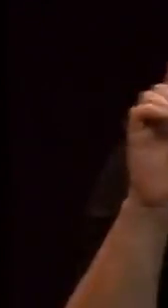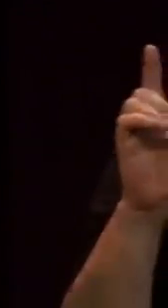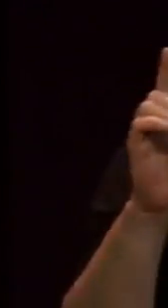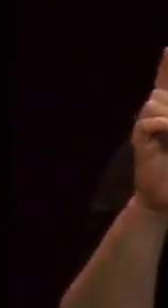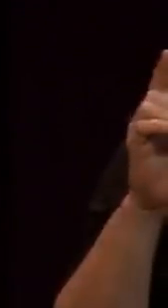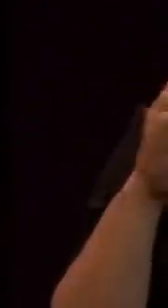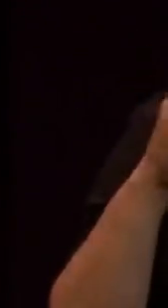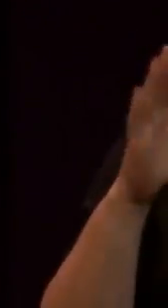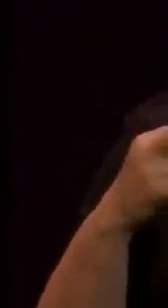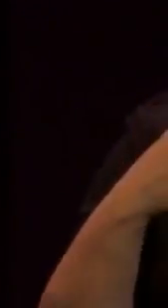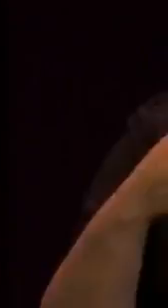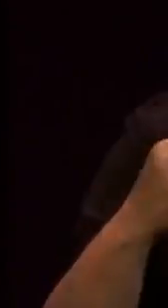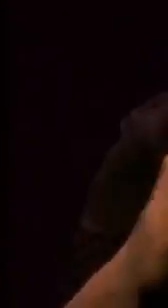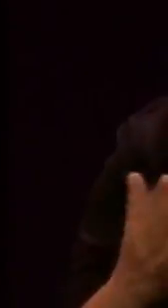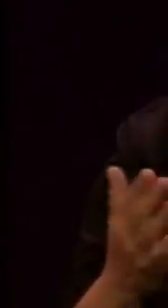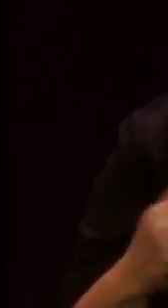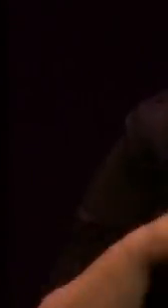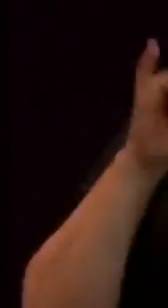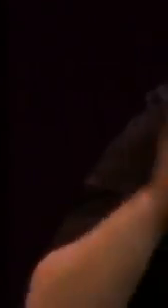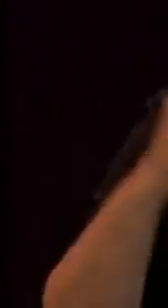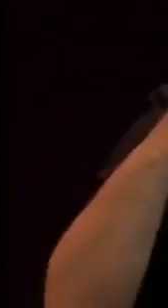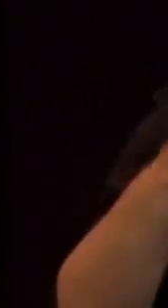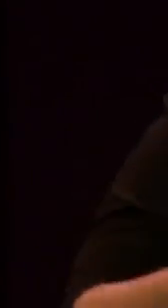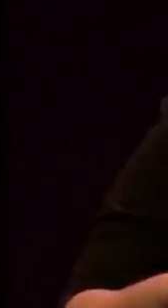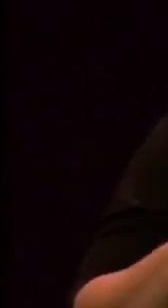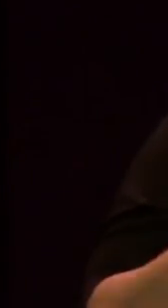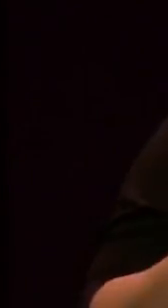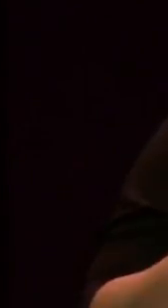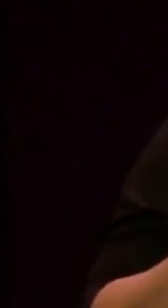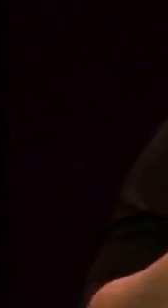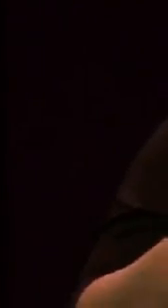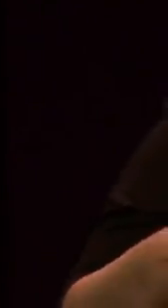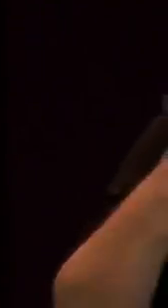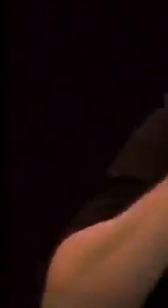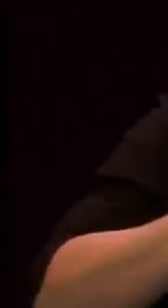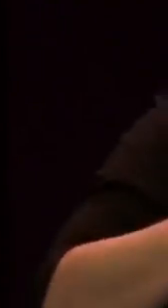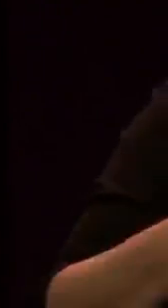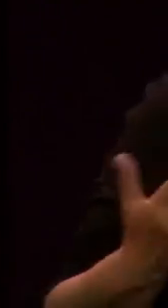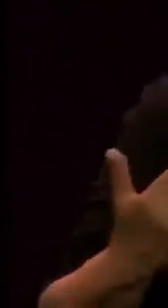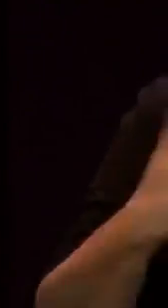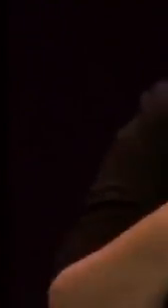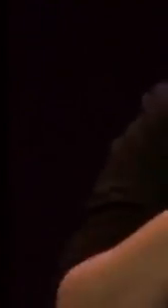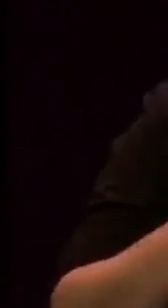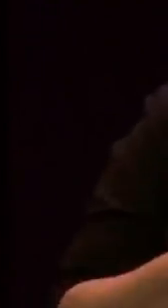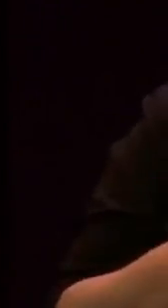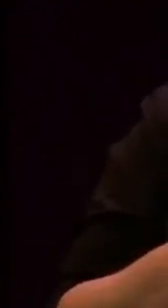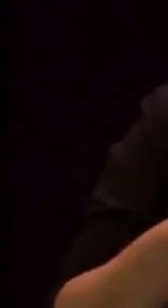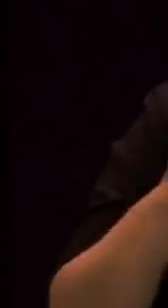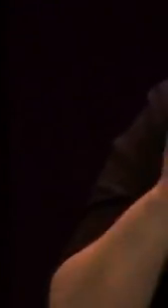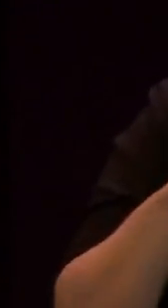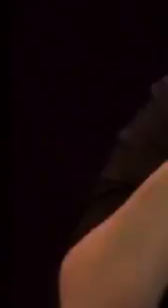THE HOUSE OF REPRESENTATIVES. THAT'S WHY IT MATTERS. AND FOR US, WE CAN GET OUT FROM UNDER THESE RIDICULOUS